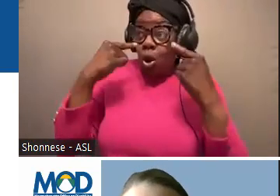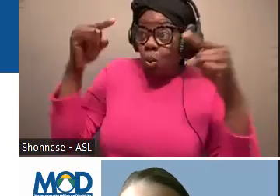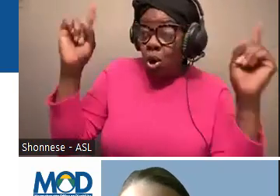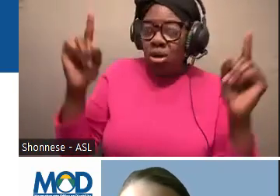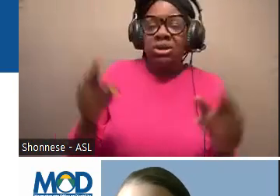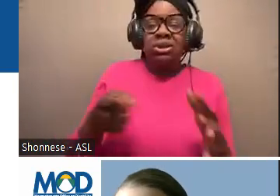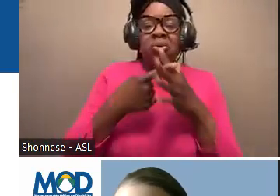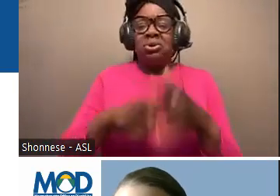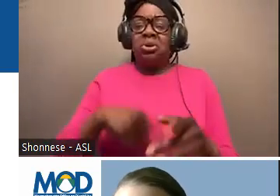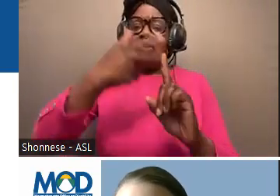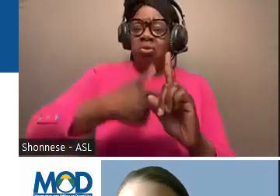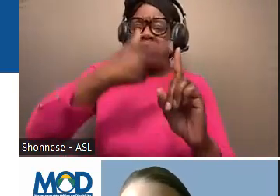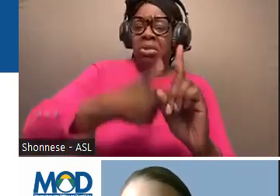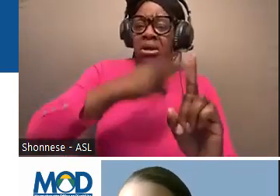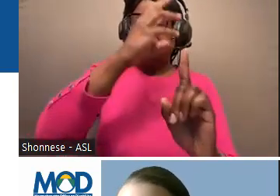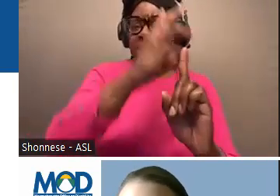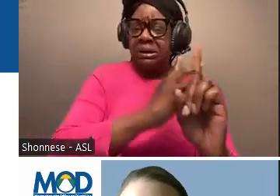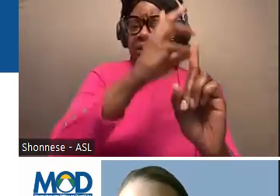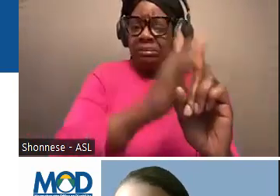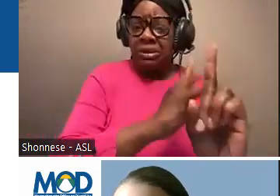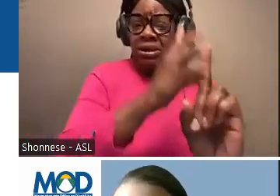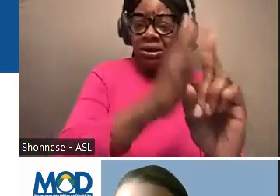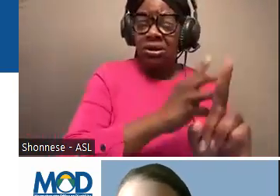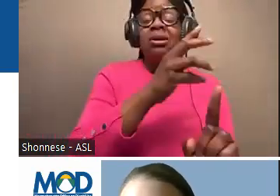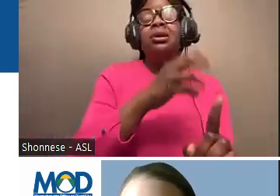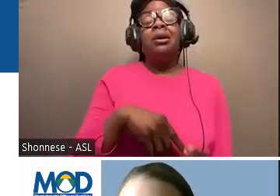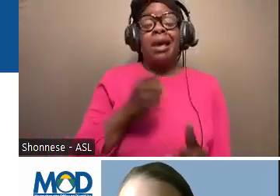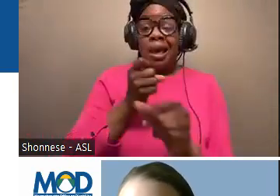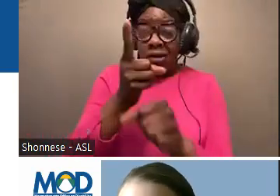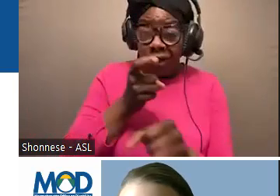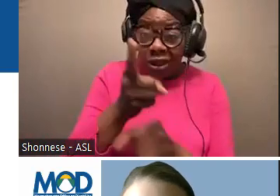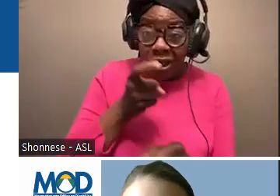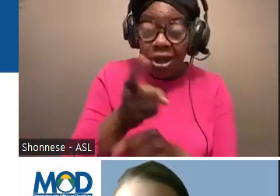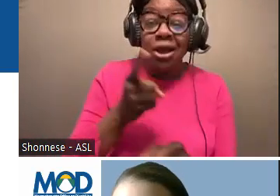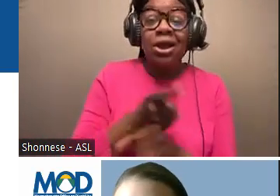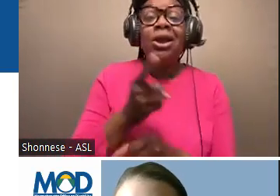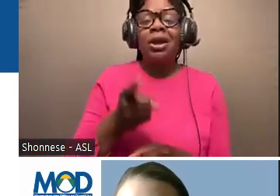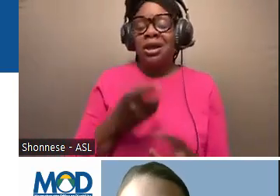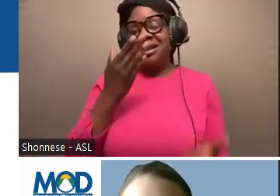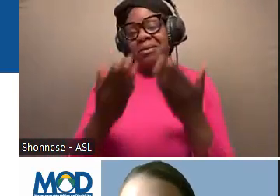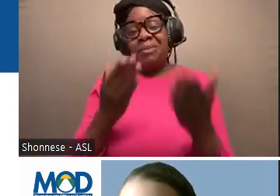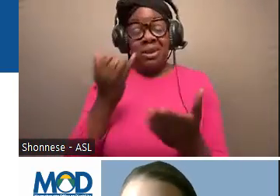a three month review, six month review, transition to an annual review. And maybe if it's been a